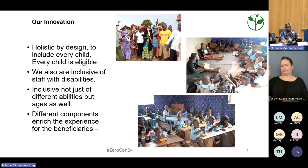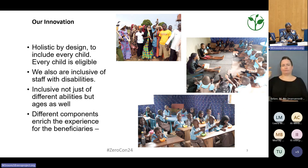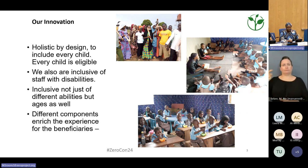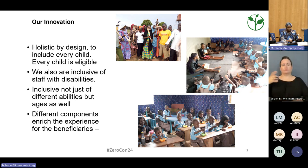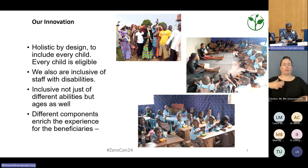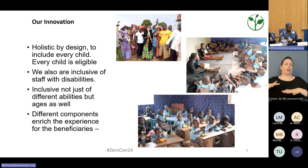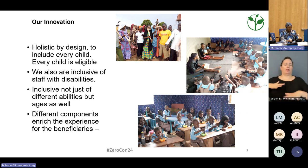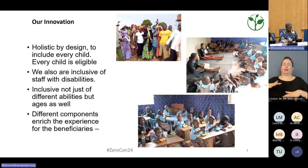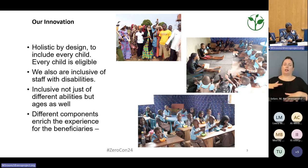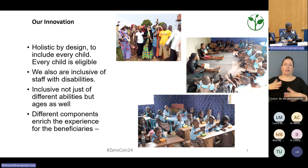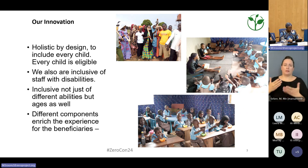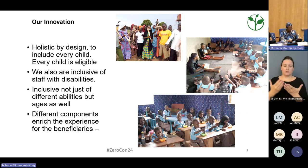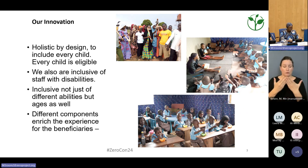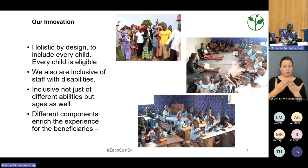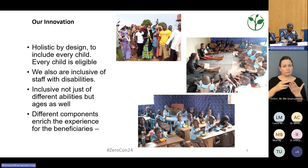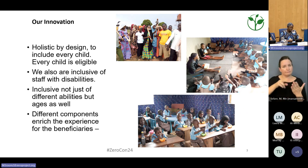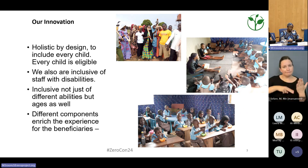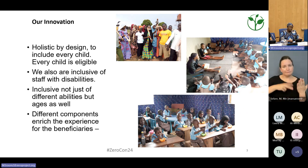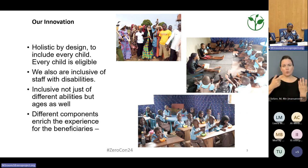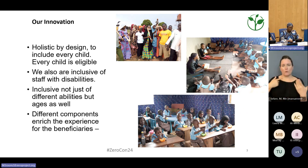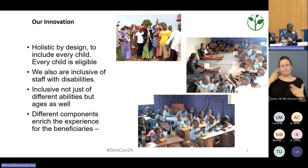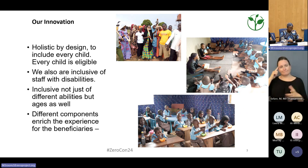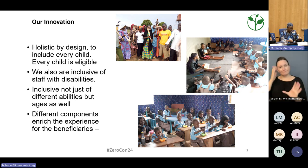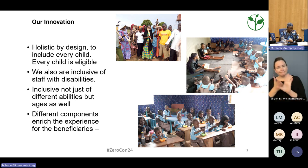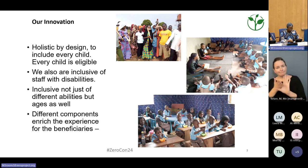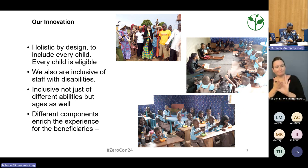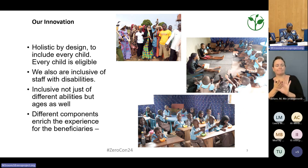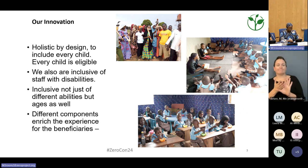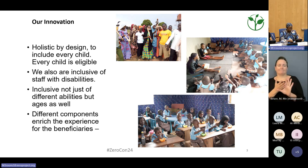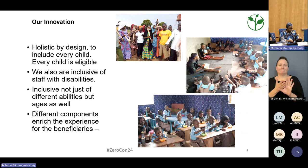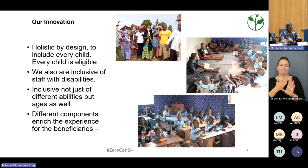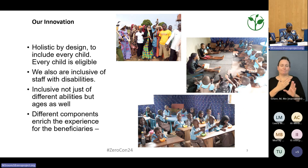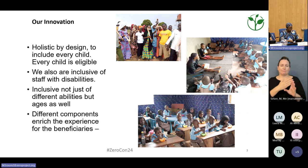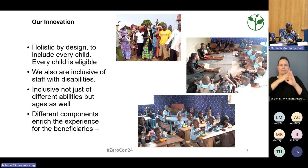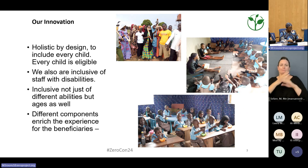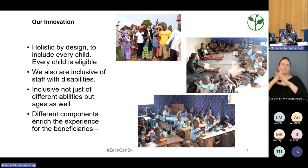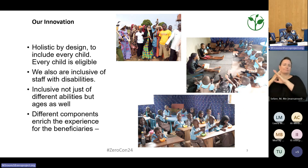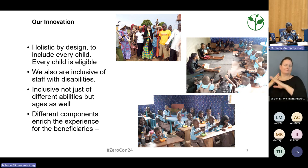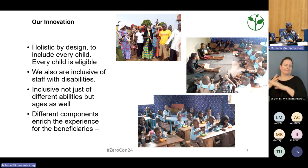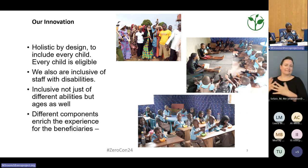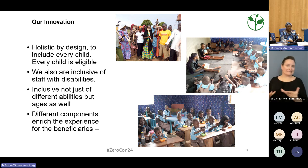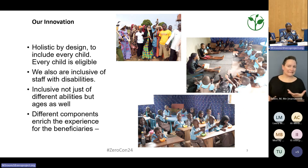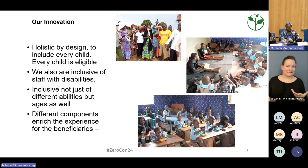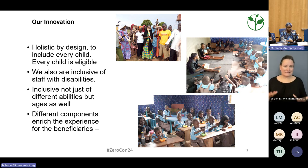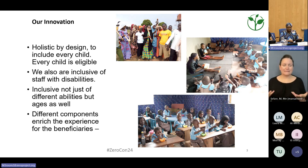psychosocial disabilities. This program keeps them very engaged, giving them a feeling of self